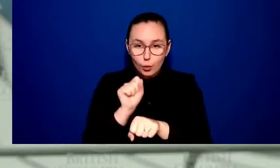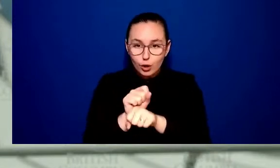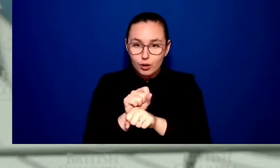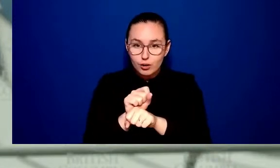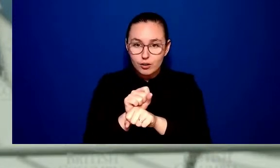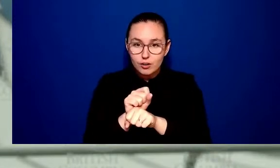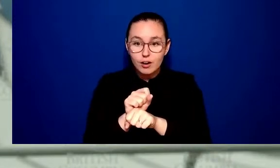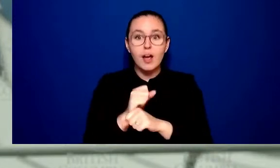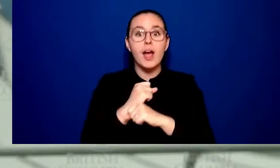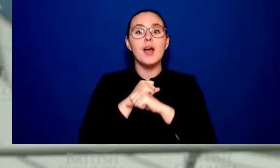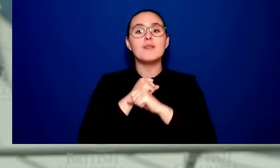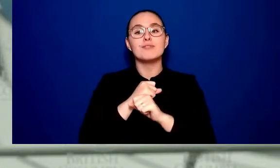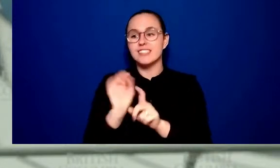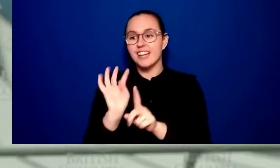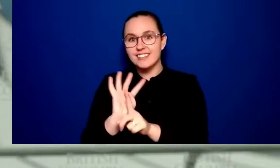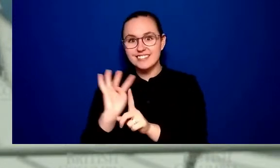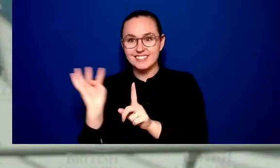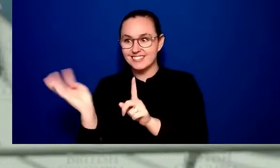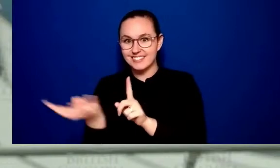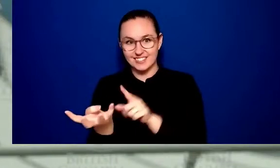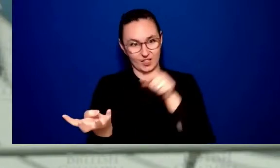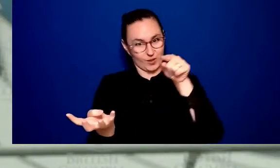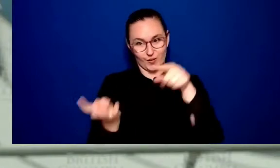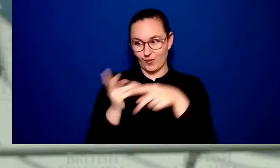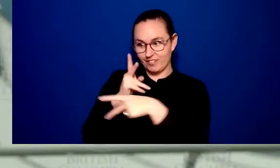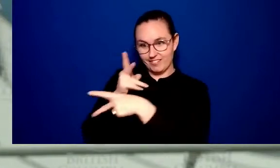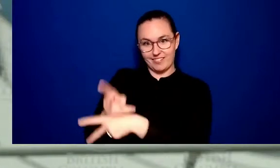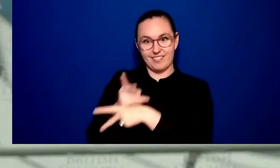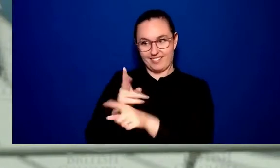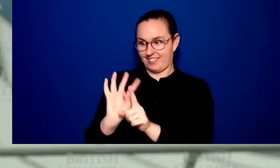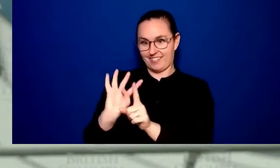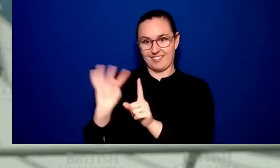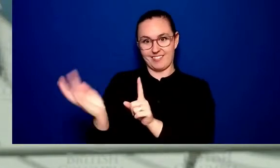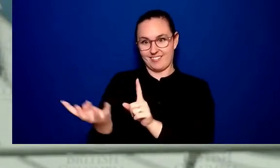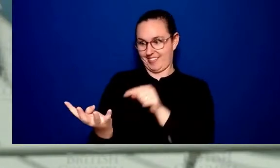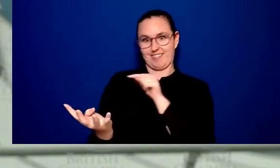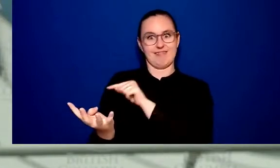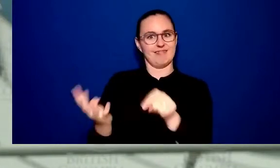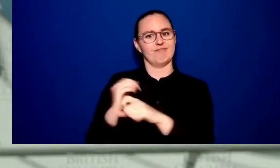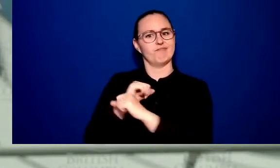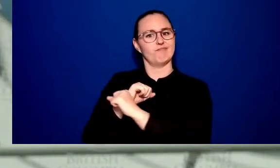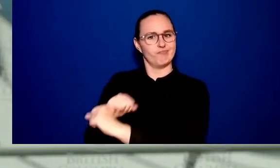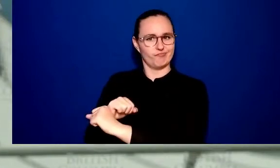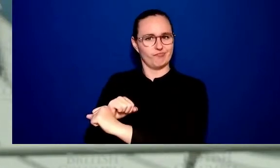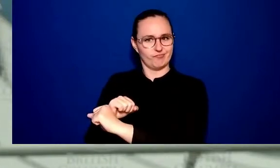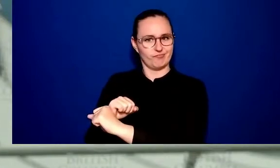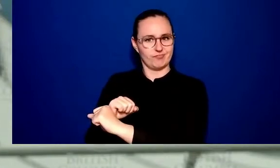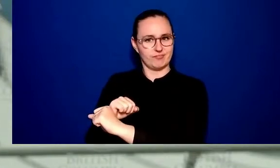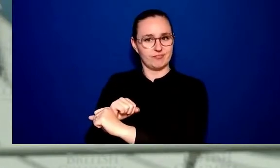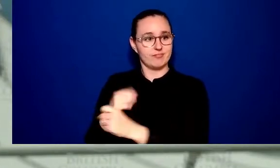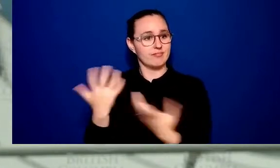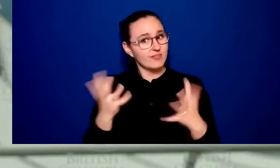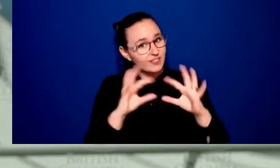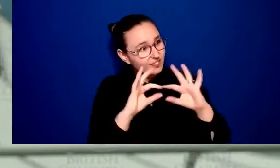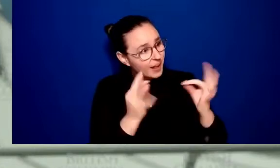our families and our communities. I recognize as